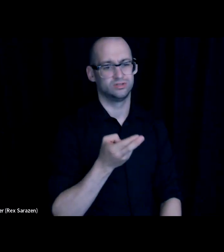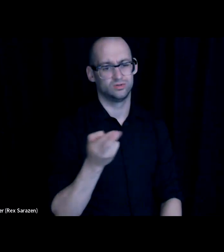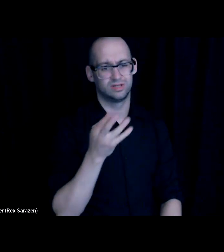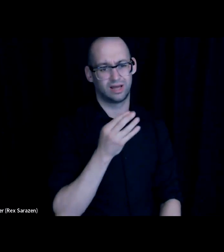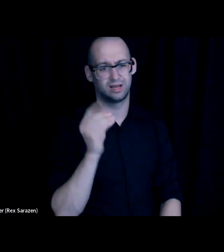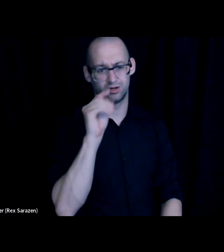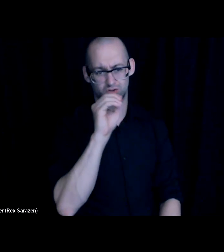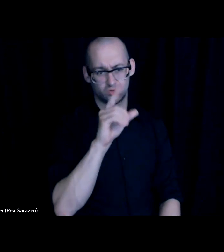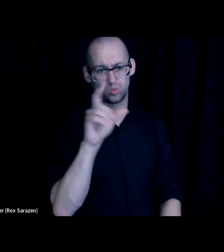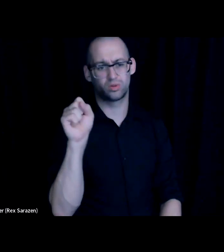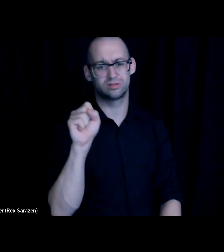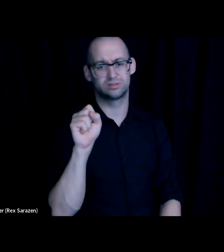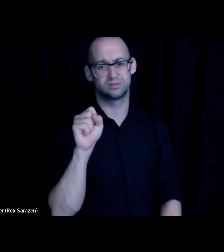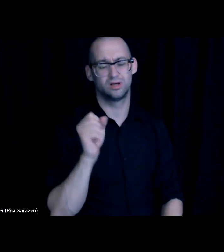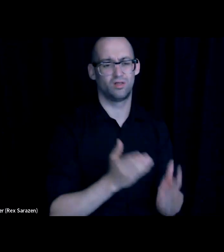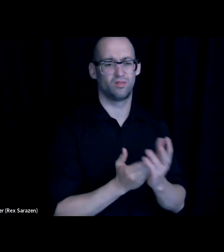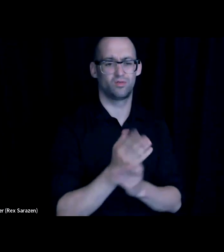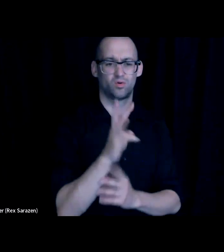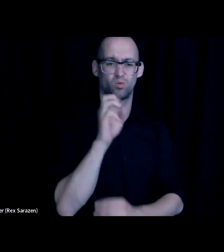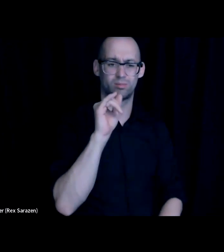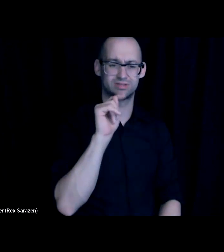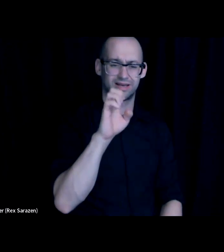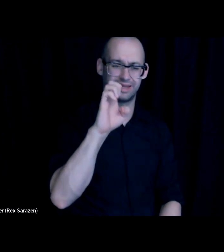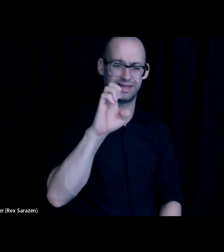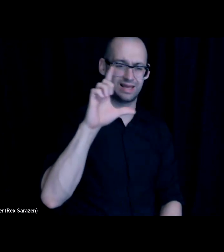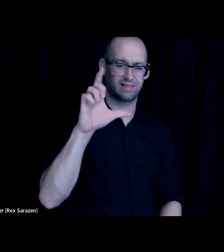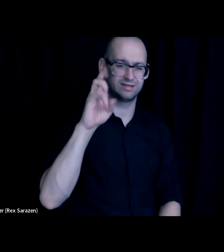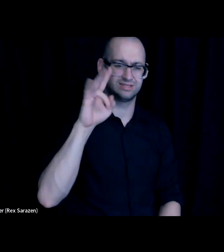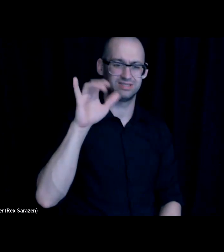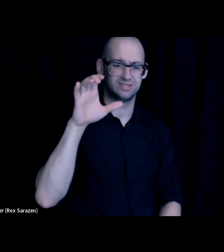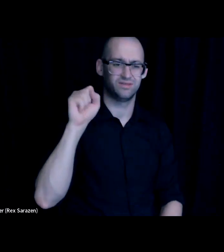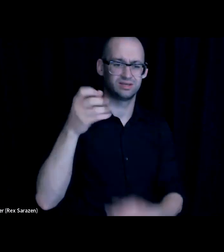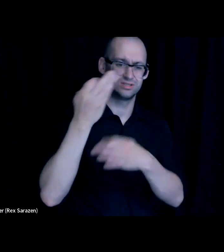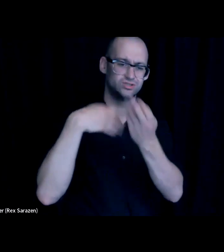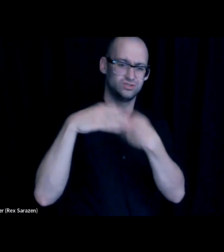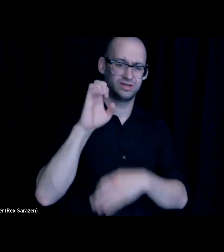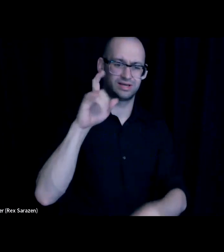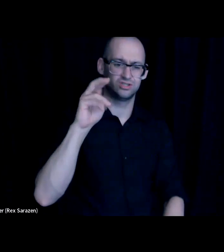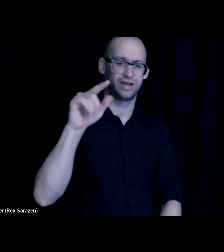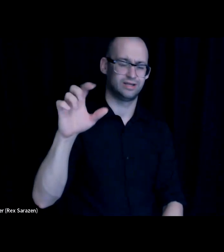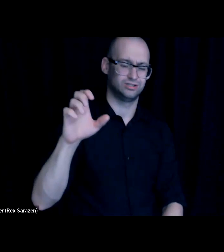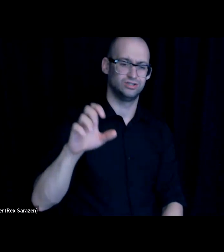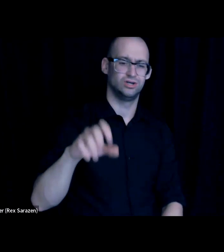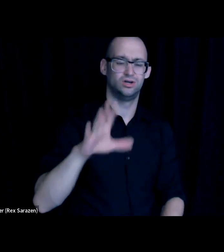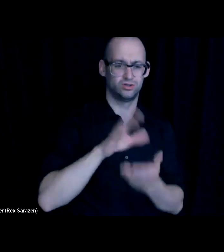a a website called the Eel Civics Exchange, where the students in our English language